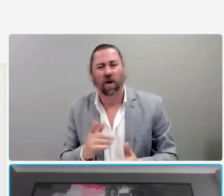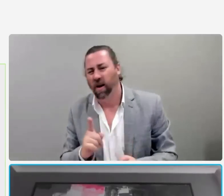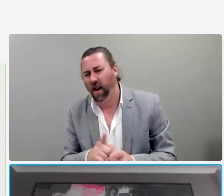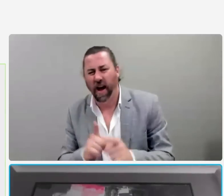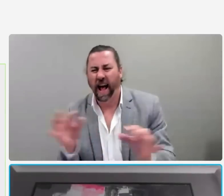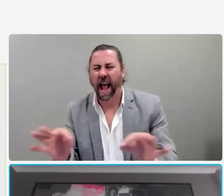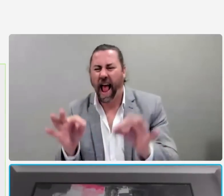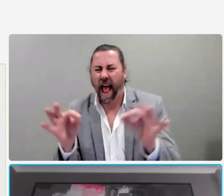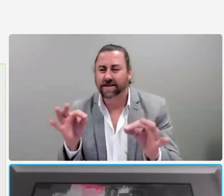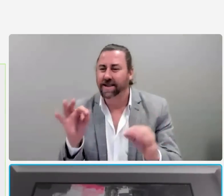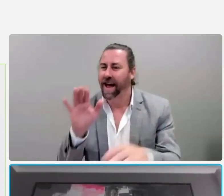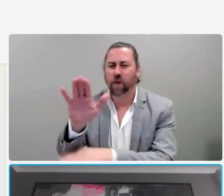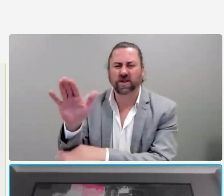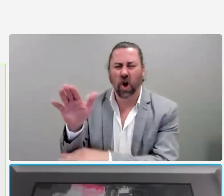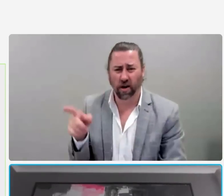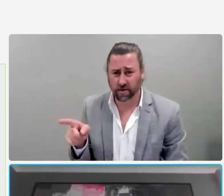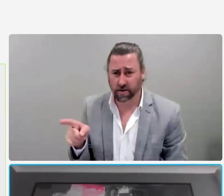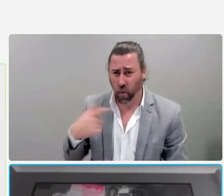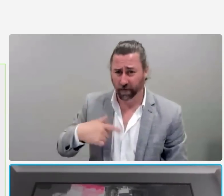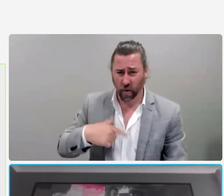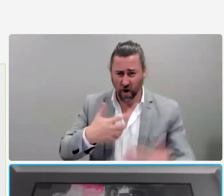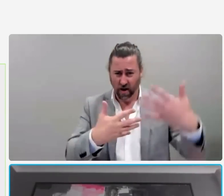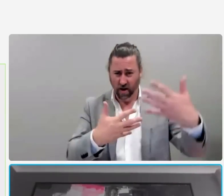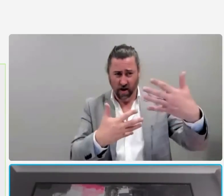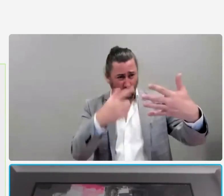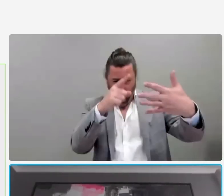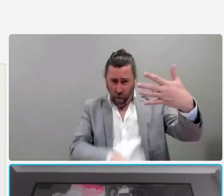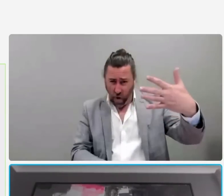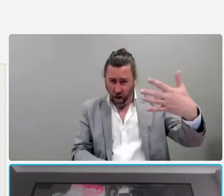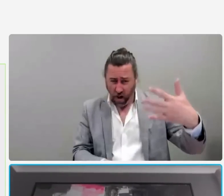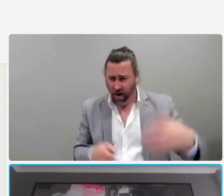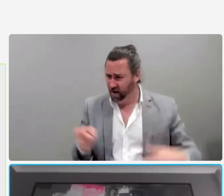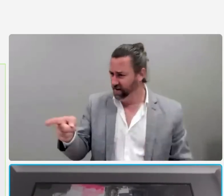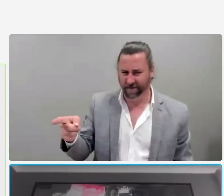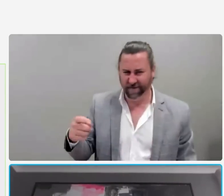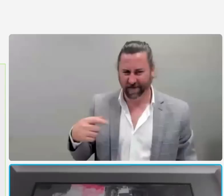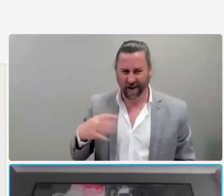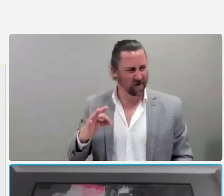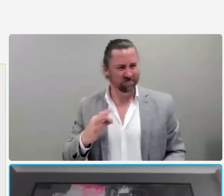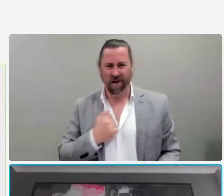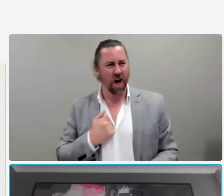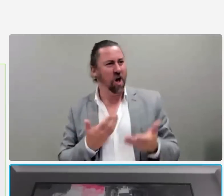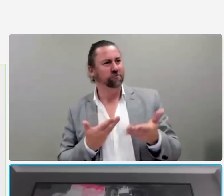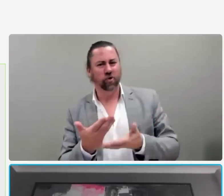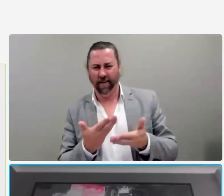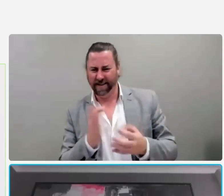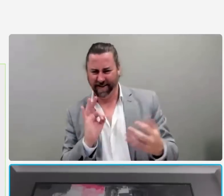and outside maintenance may not be subject to quality standards. But as Gill discussed they would be subject to other regulatory requirements.